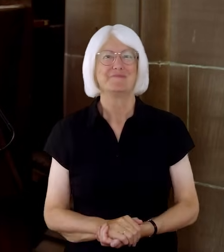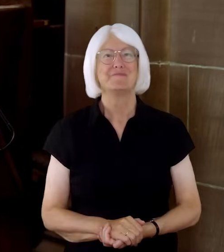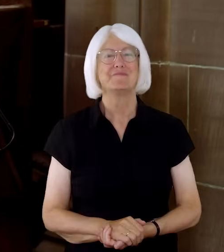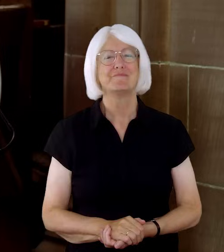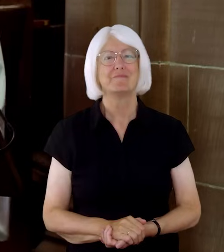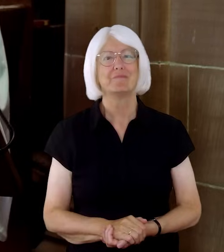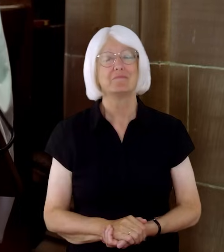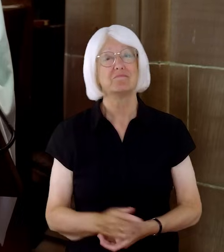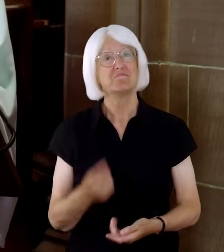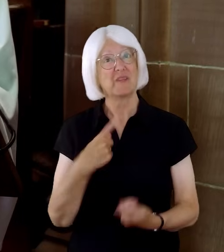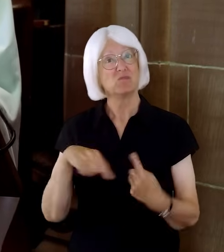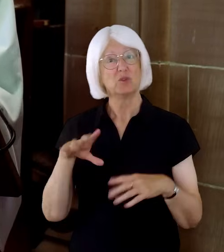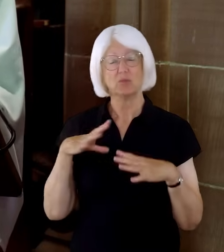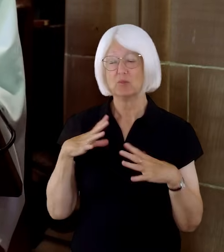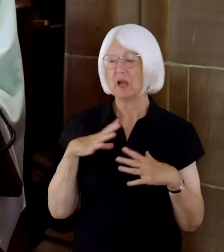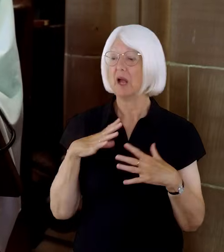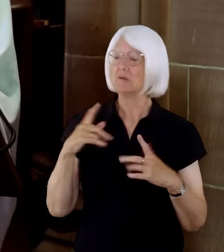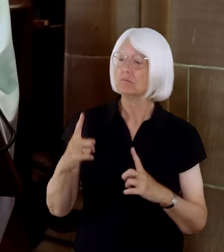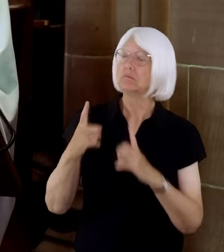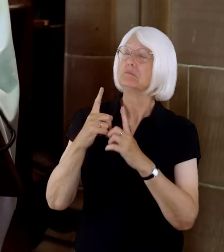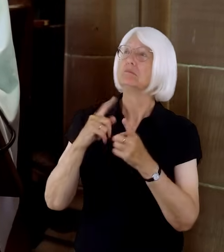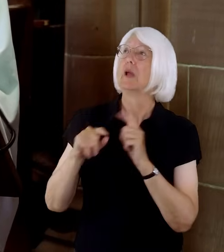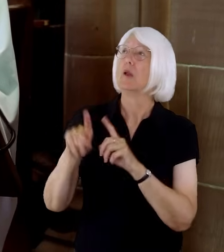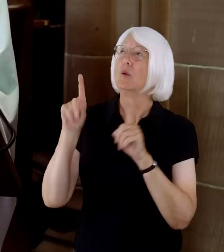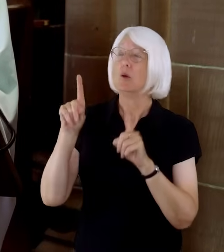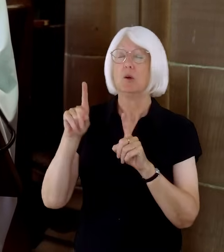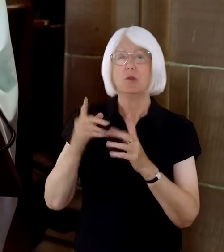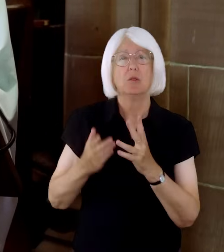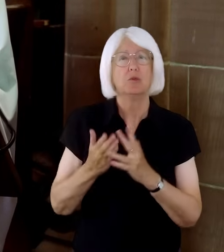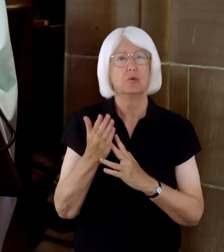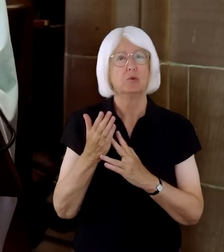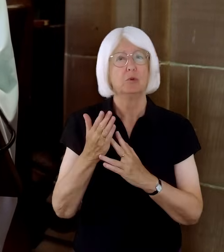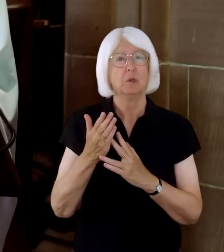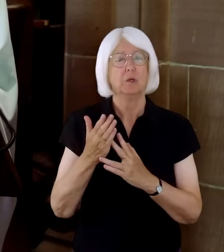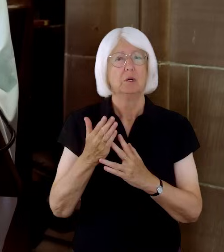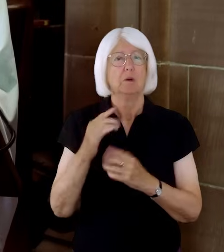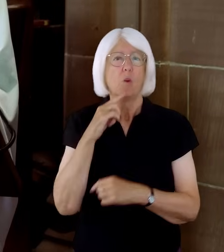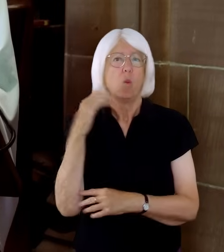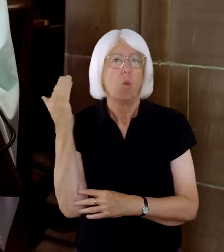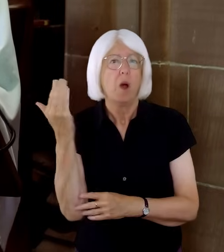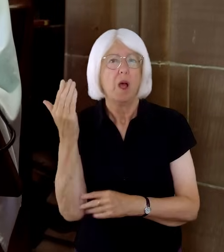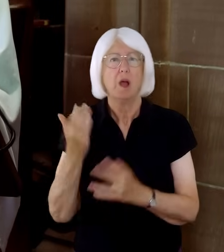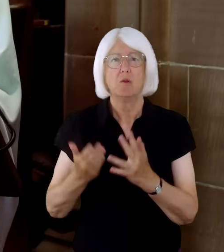As we prepare to meet our Lord in Word and Sacrament, let us say together our opening prayer.